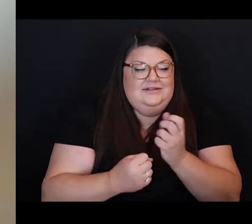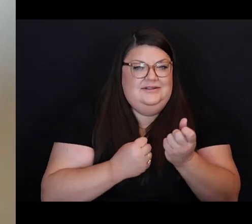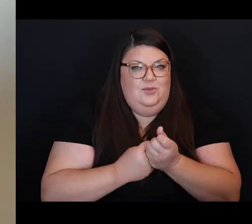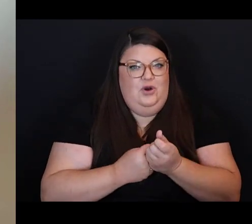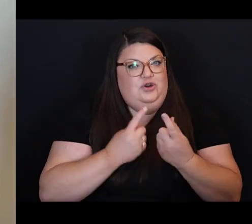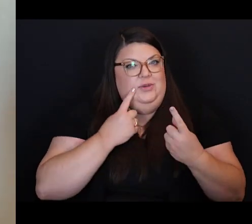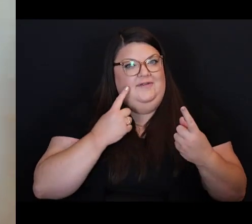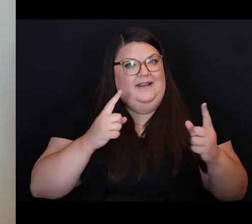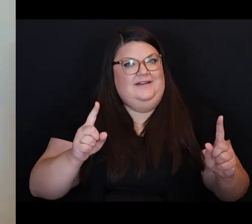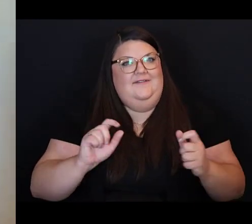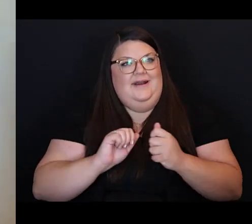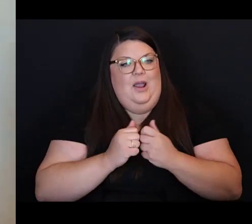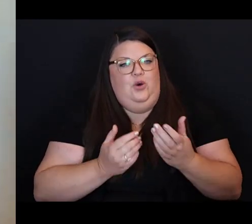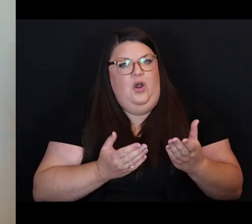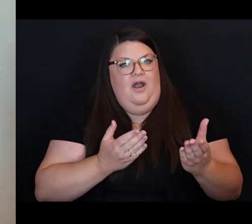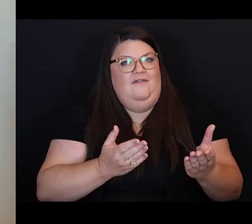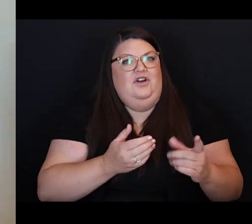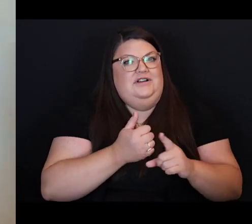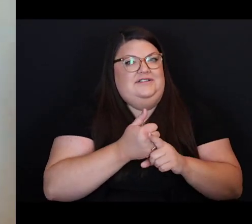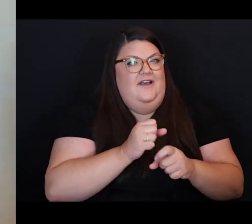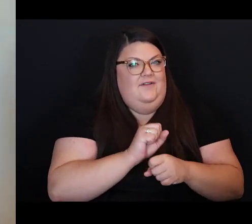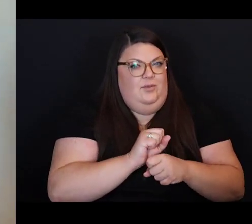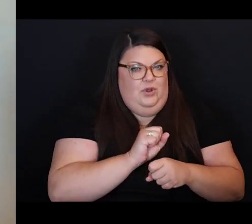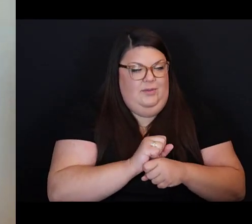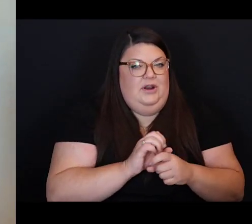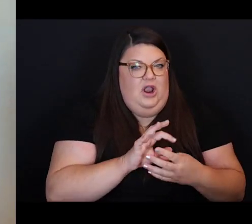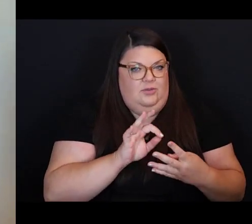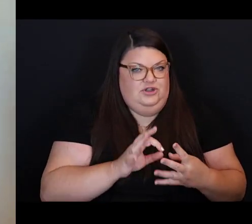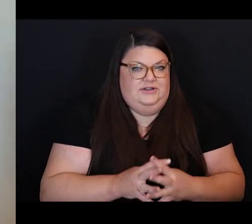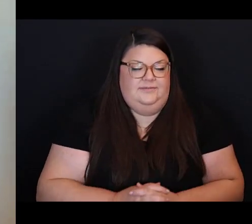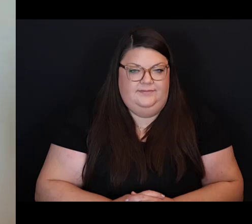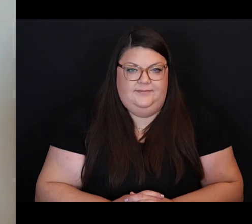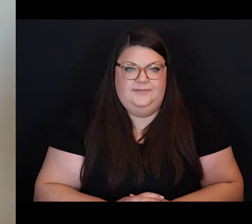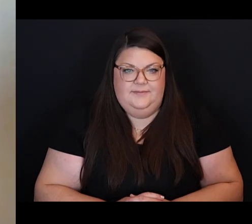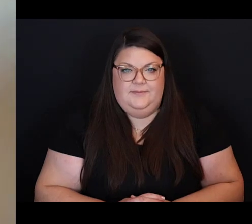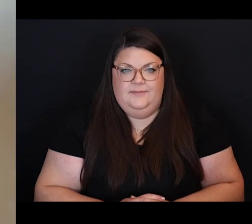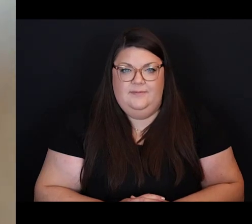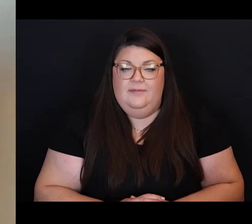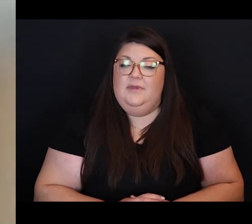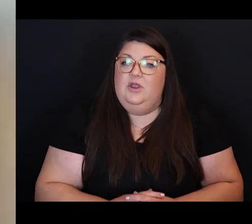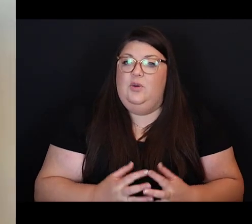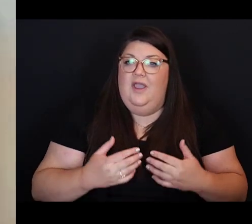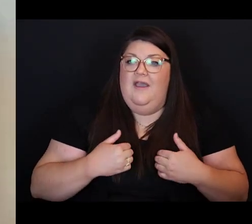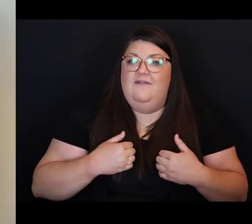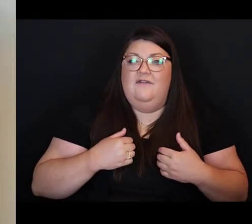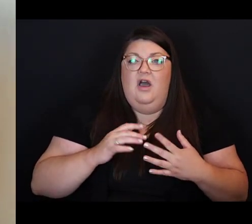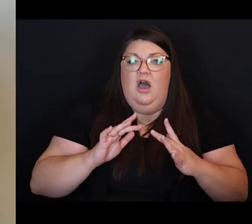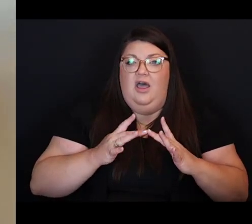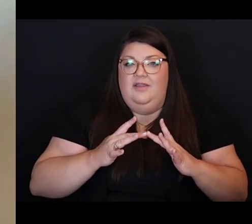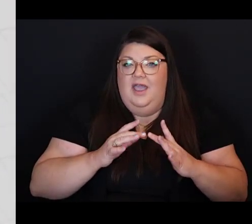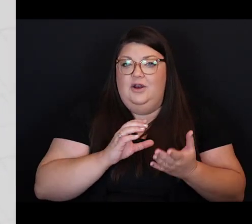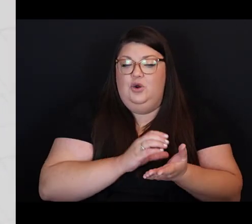be effective in offering the self-employment option, right? And so we have online courses